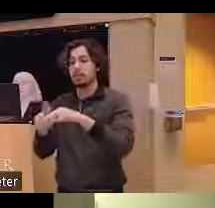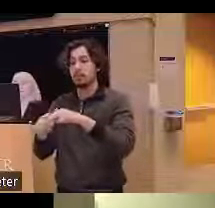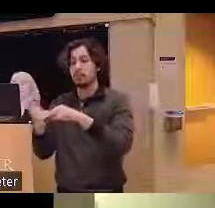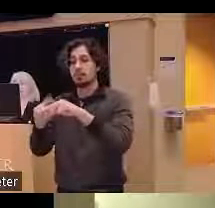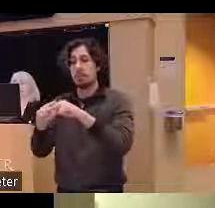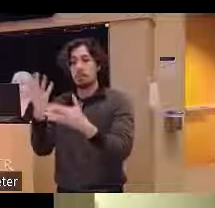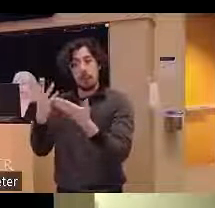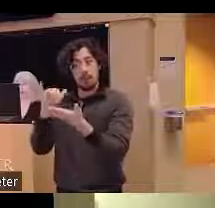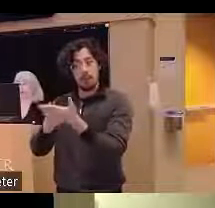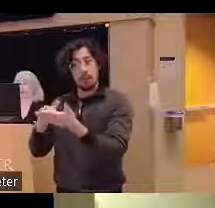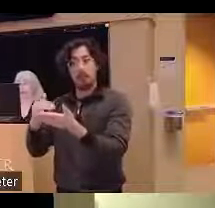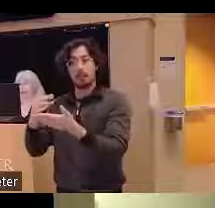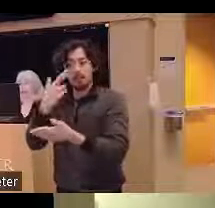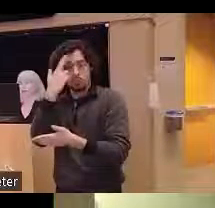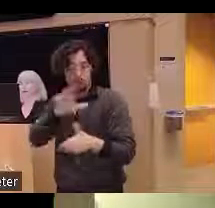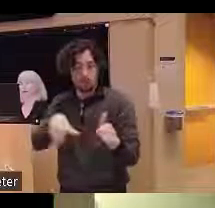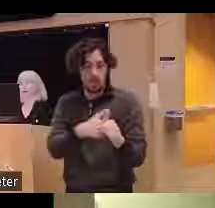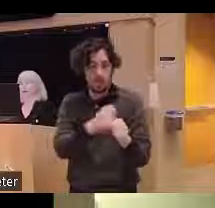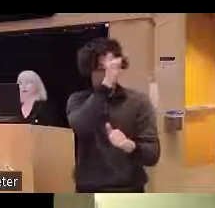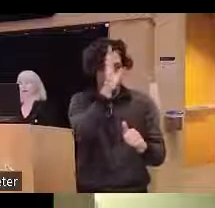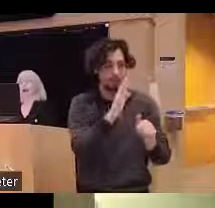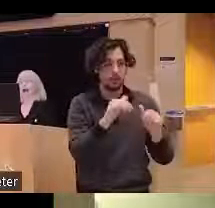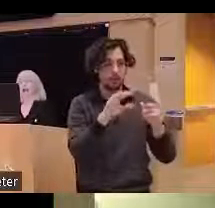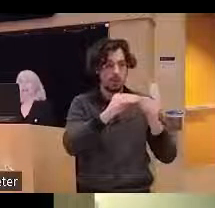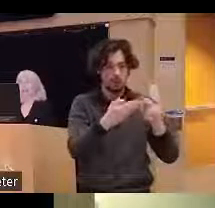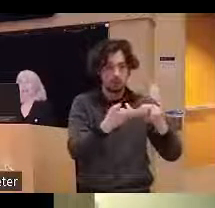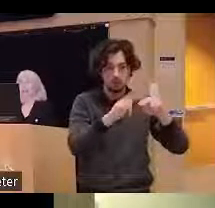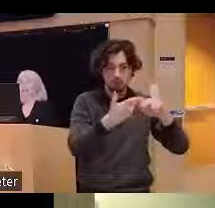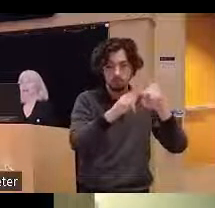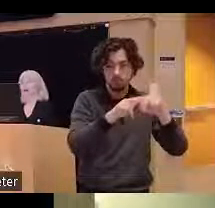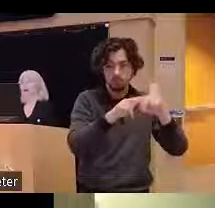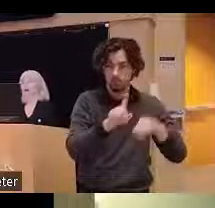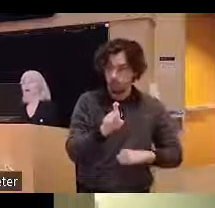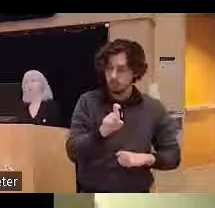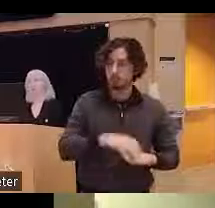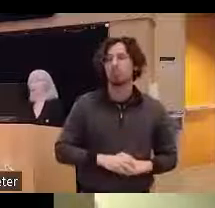risk of schizophrenia is one question and if you've looked at that Manhattan plot on the